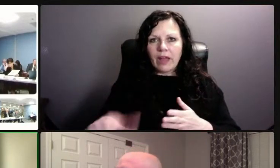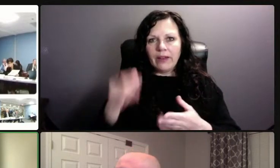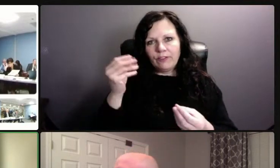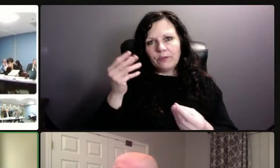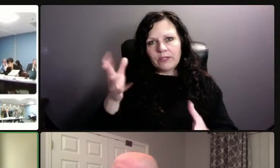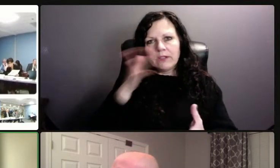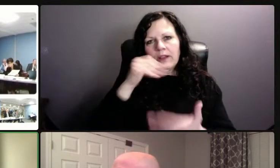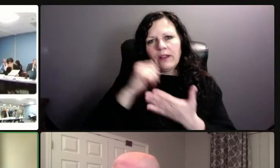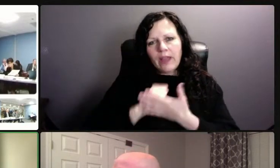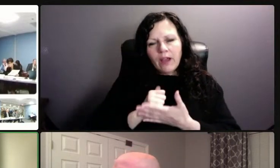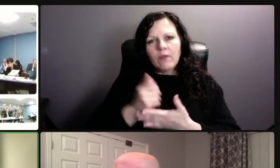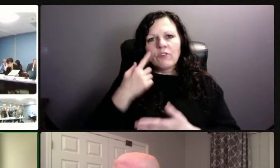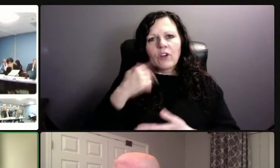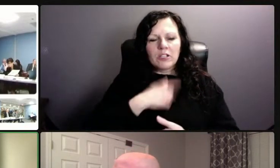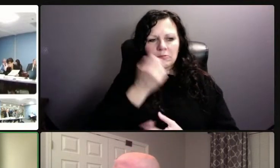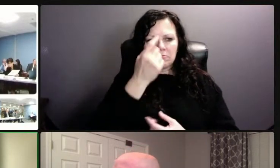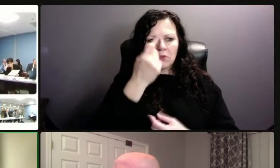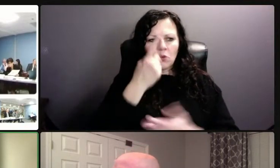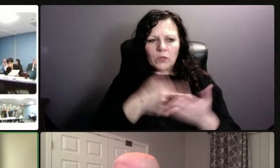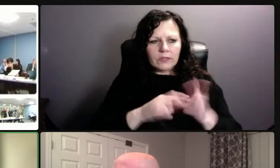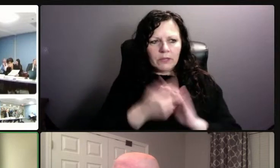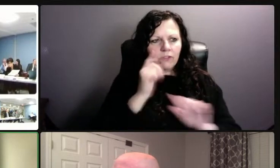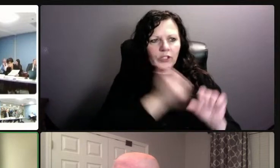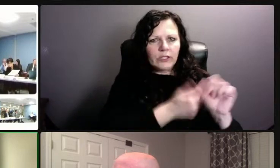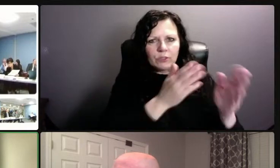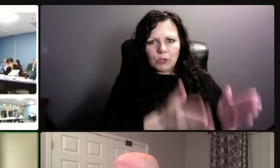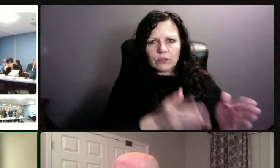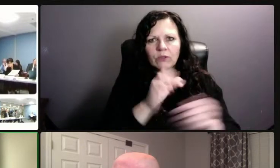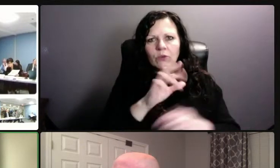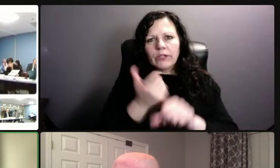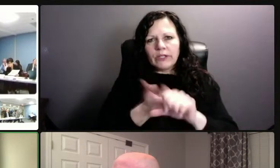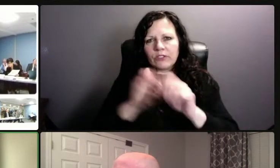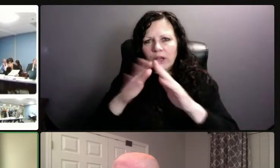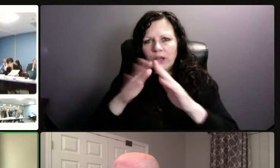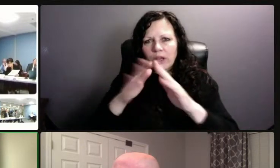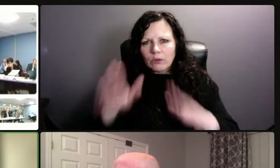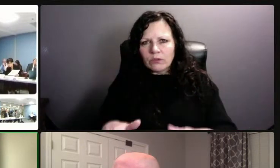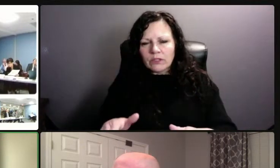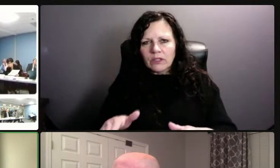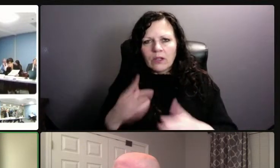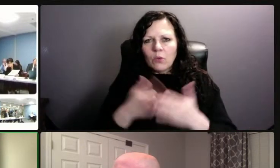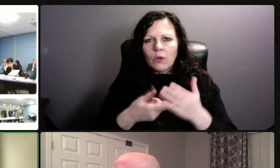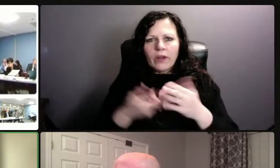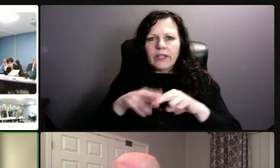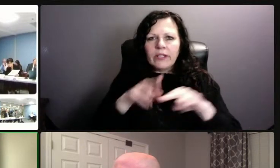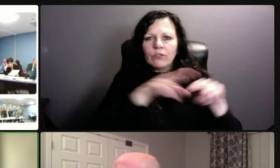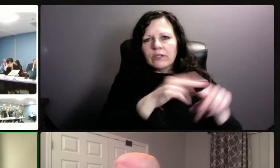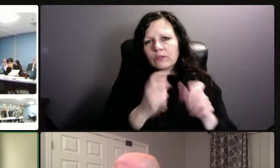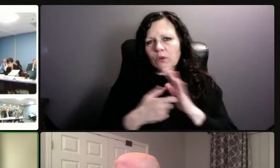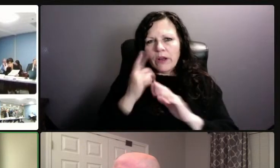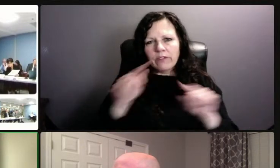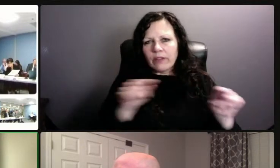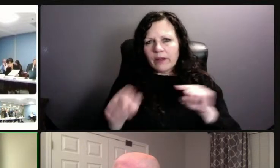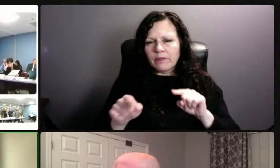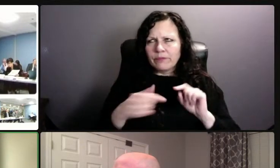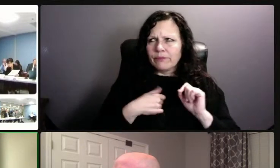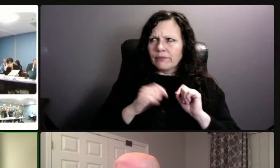GOING, IT WOULD BE REALLY HELPFUL TO KIND OF SEE WHAT